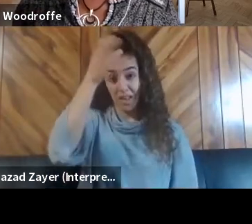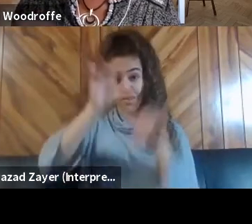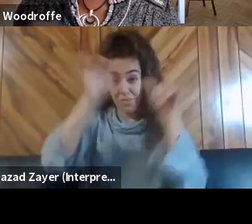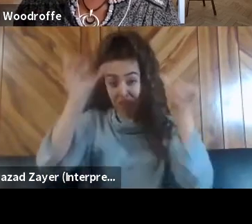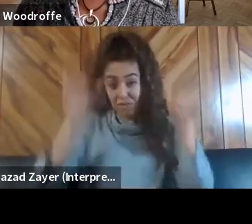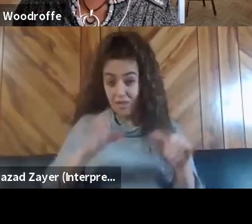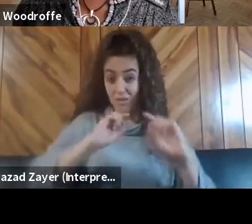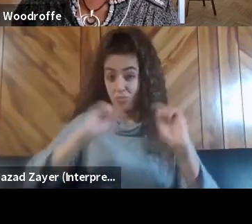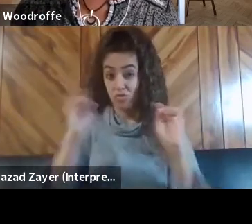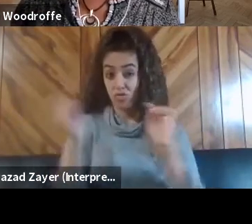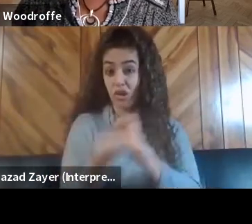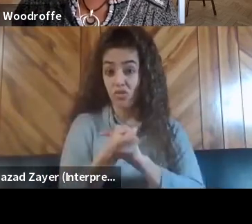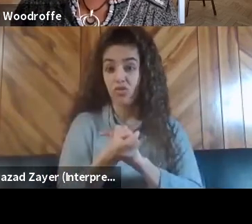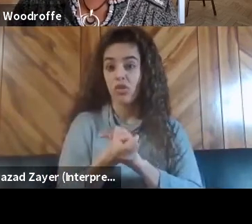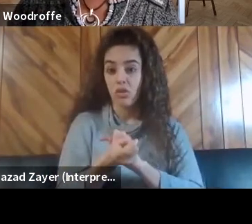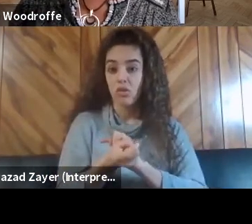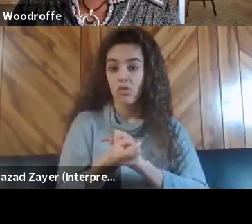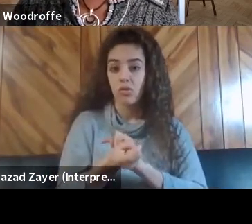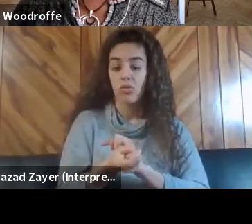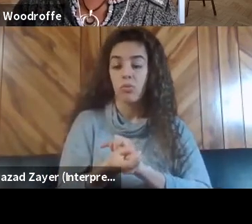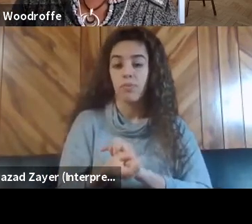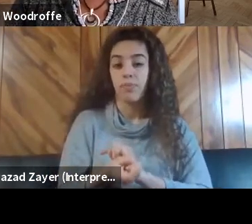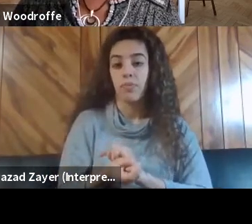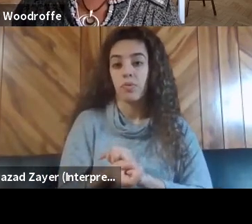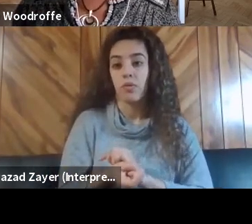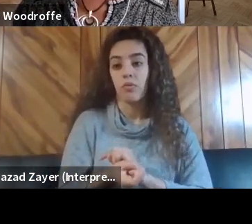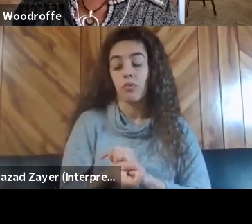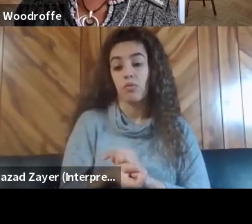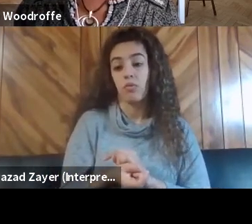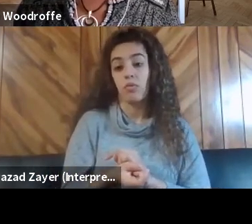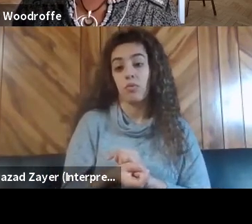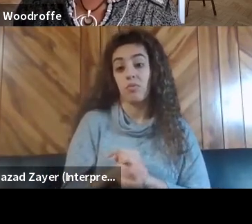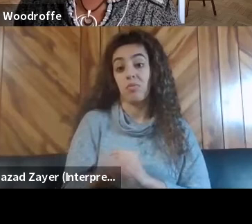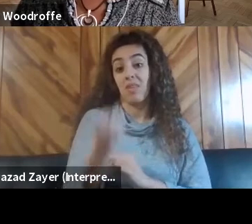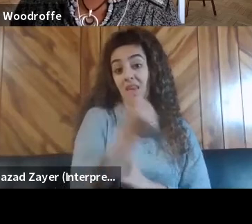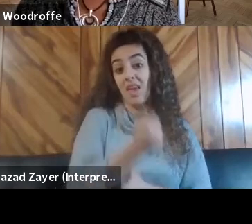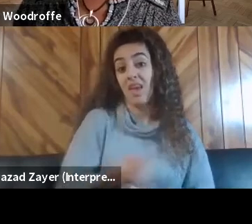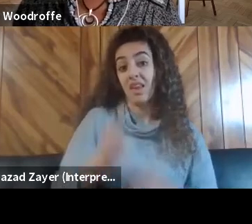not really. But any, any individual parent would have